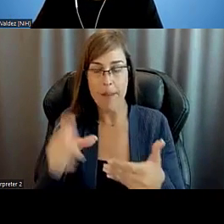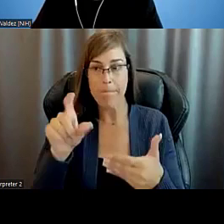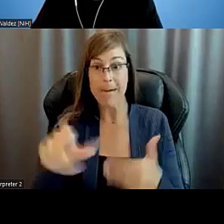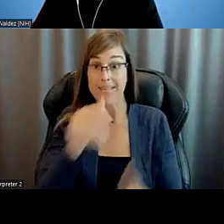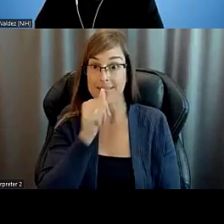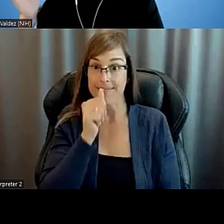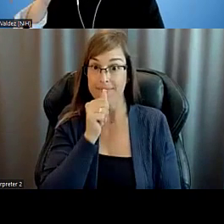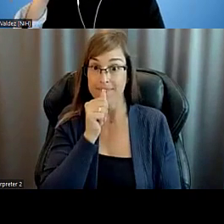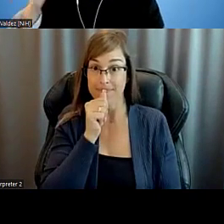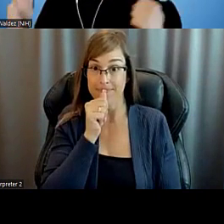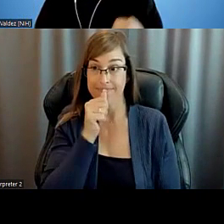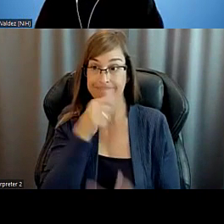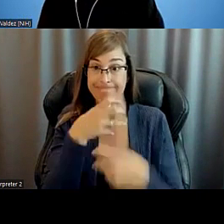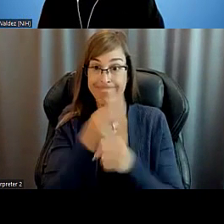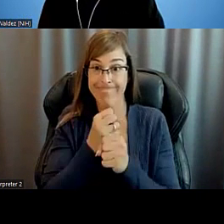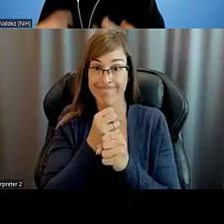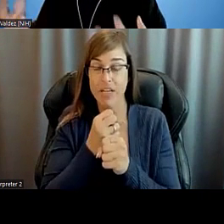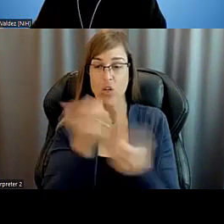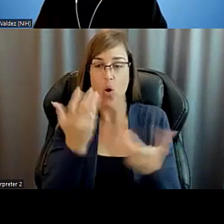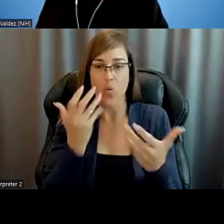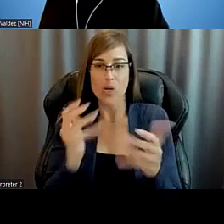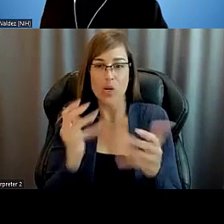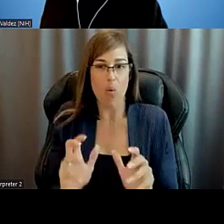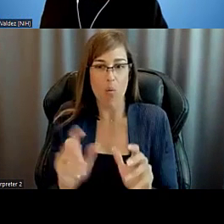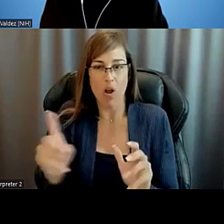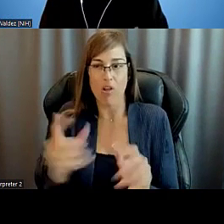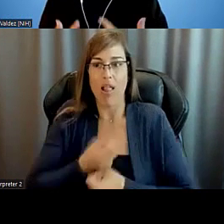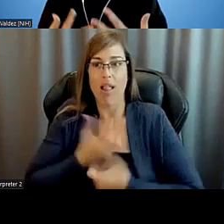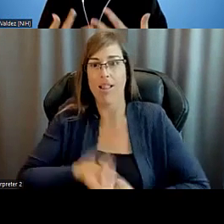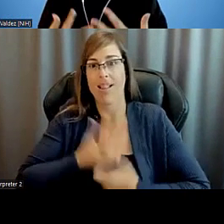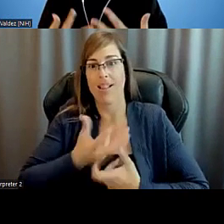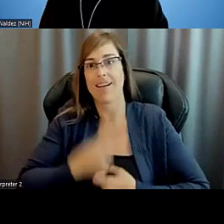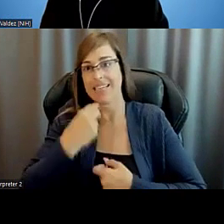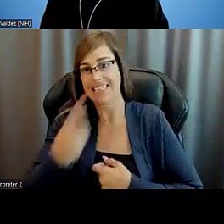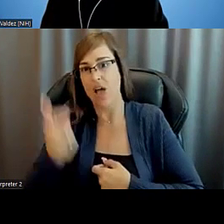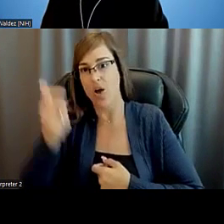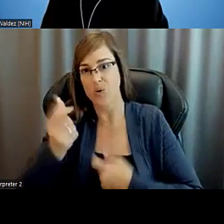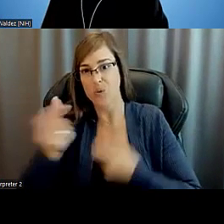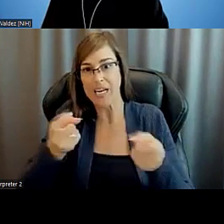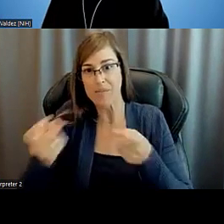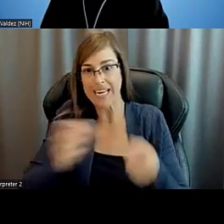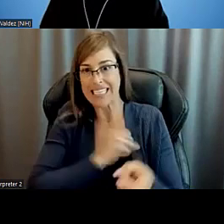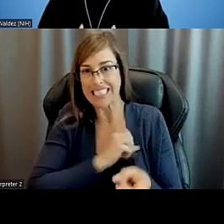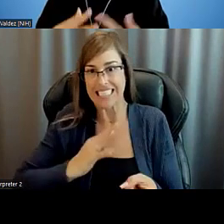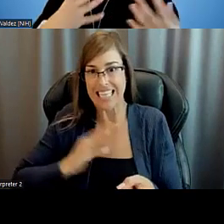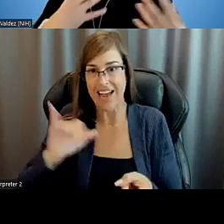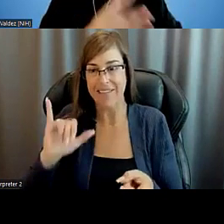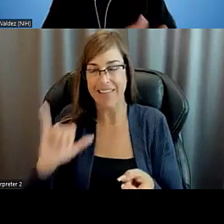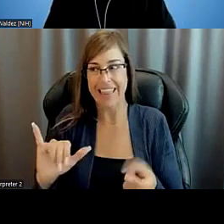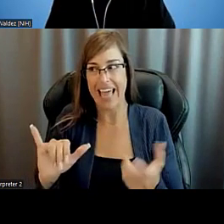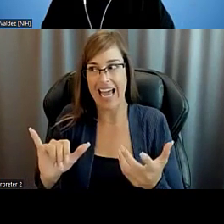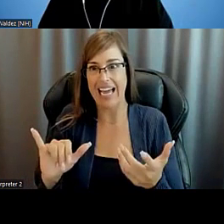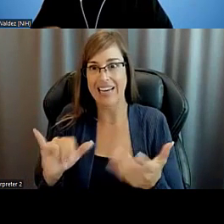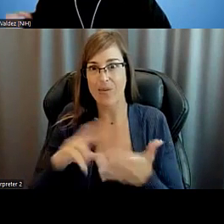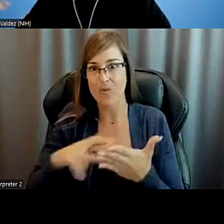so we don't want you to spill your heart out and tell the grants management staff that there's this research misconduct